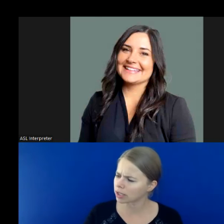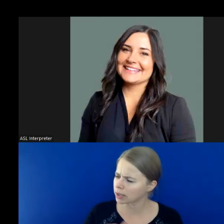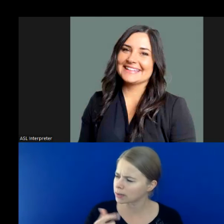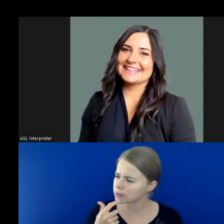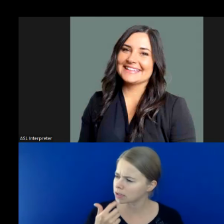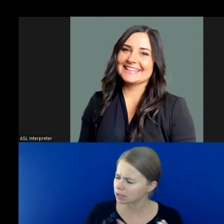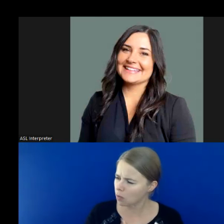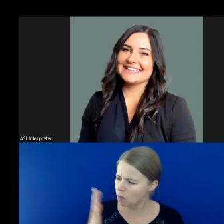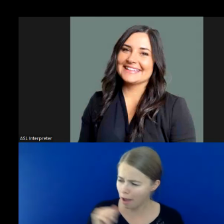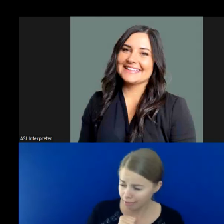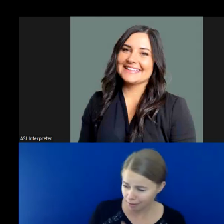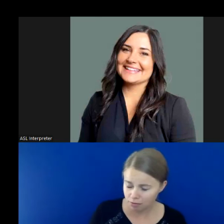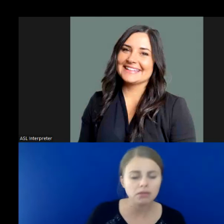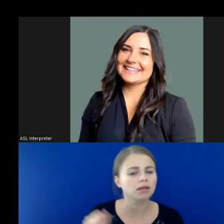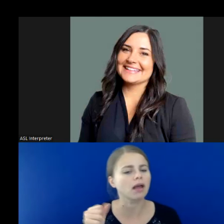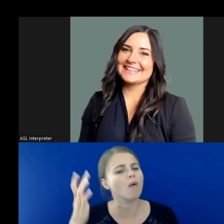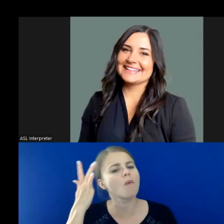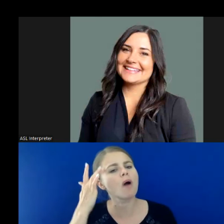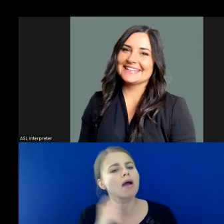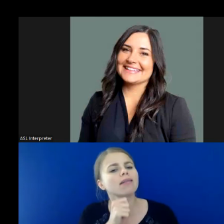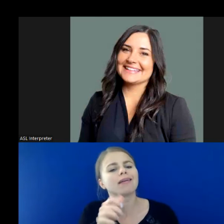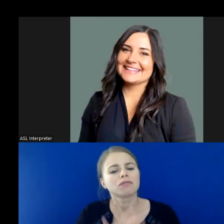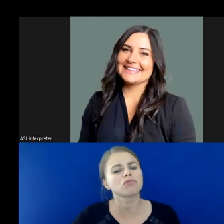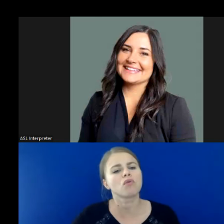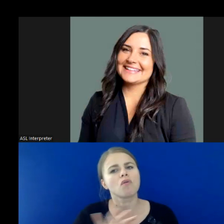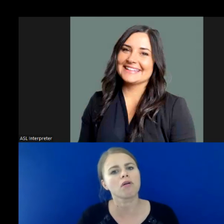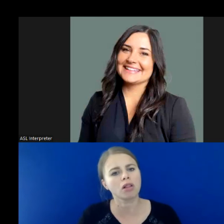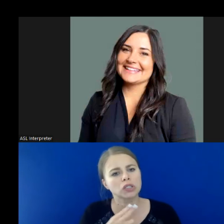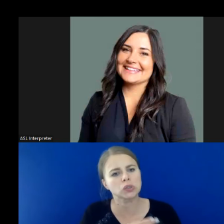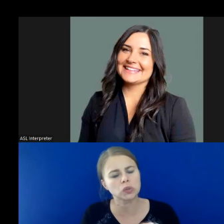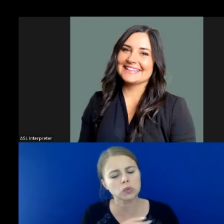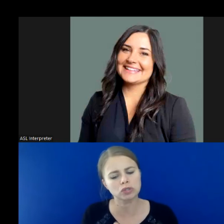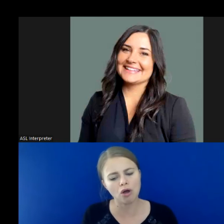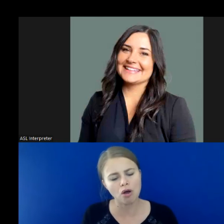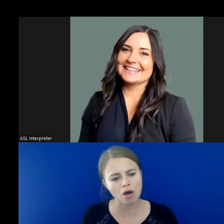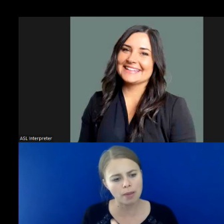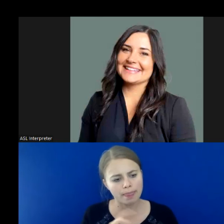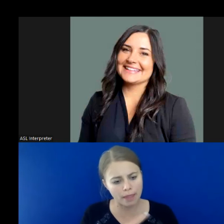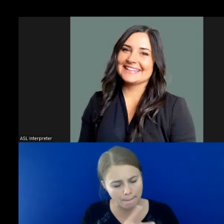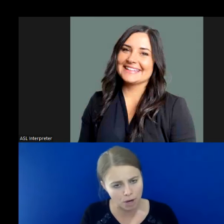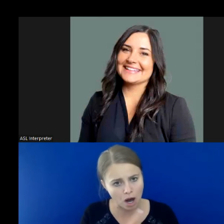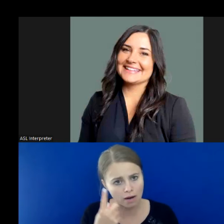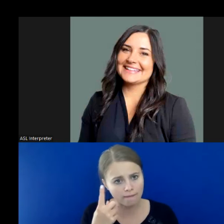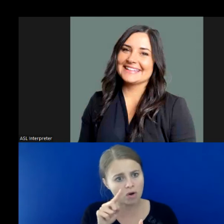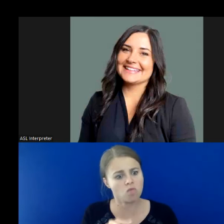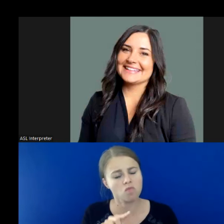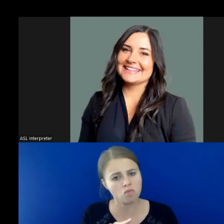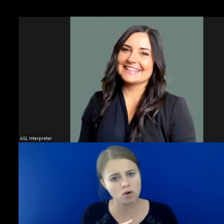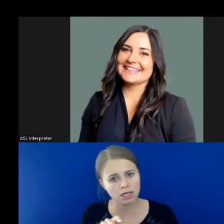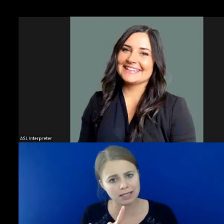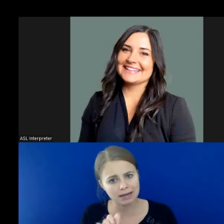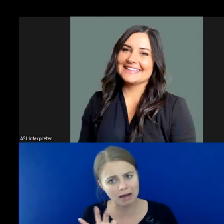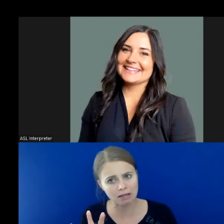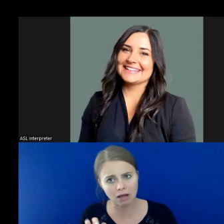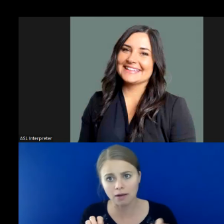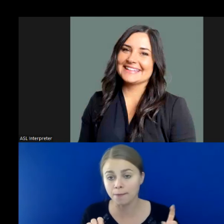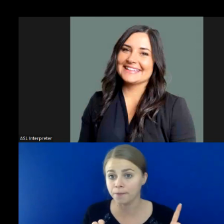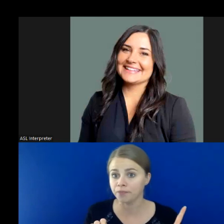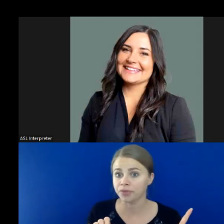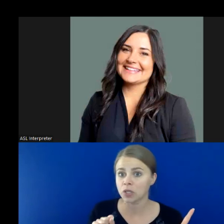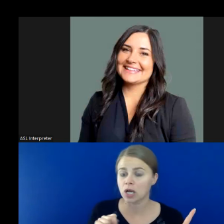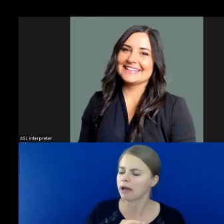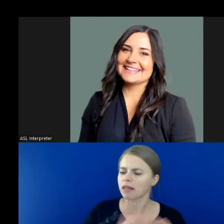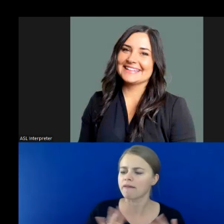In the example about Title 9 training,